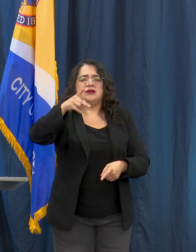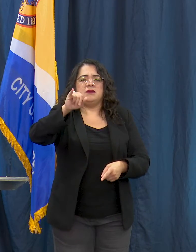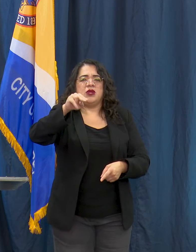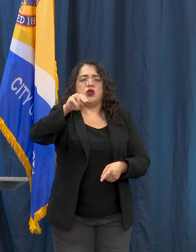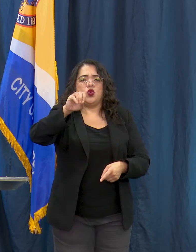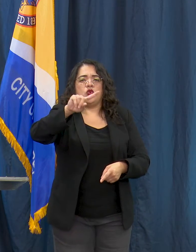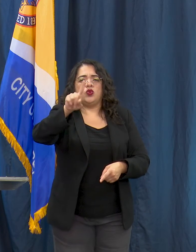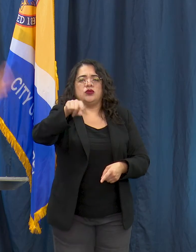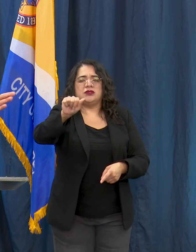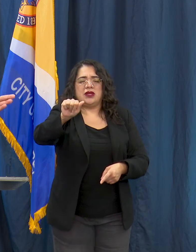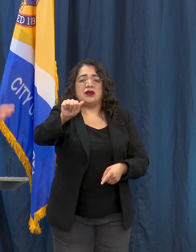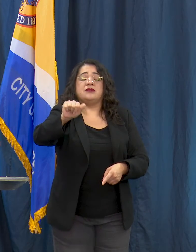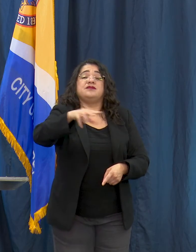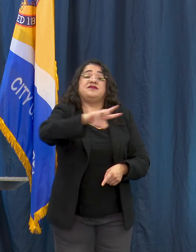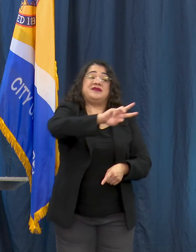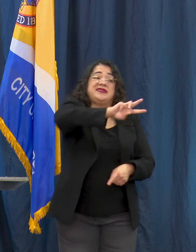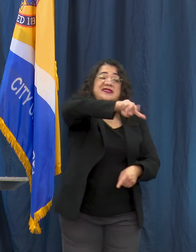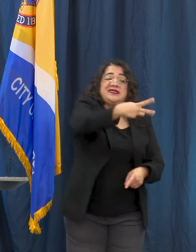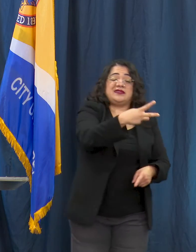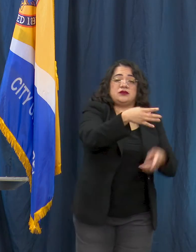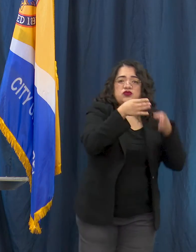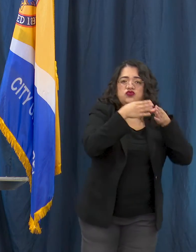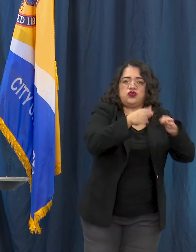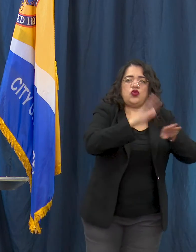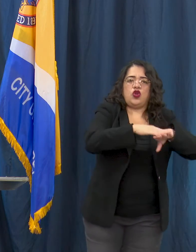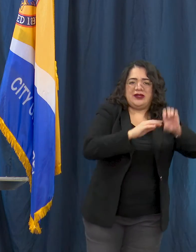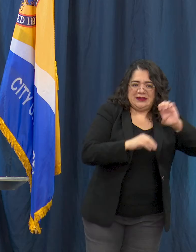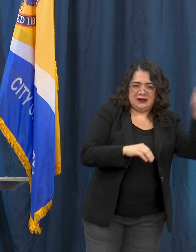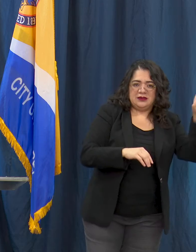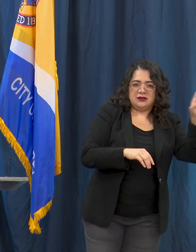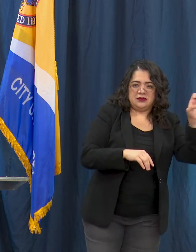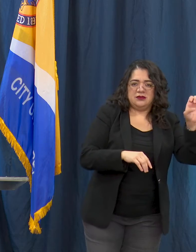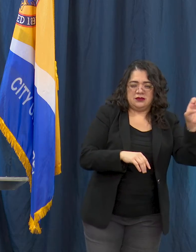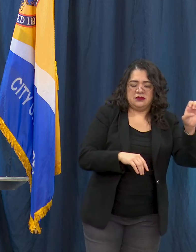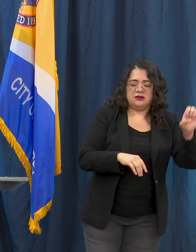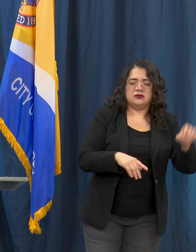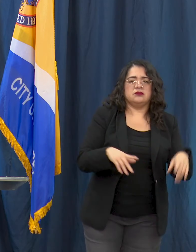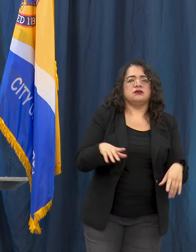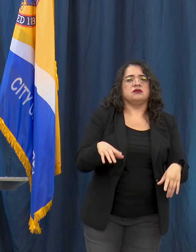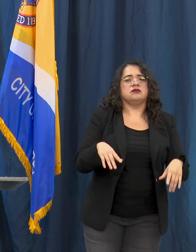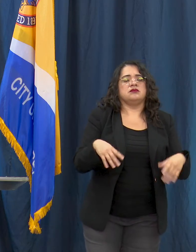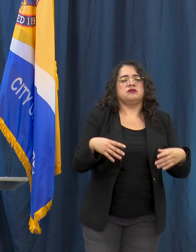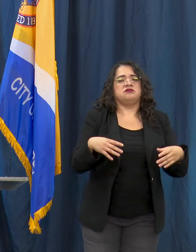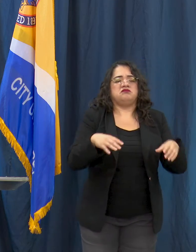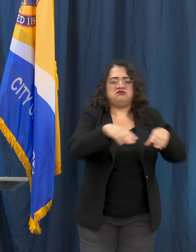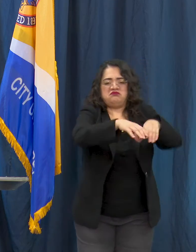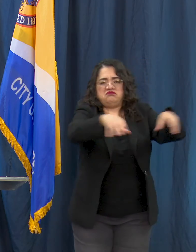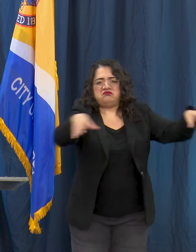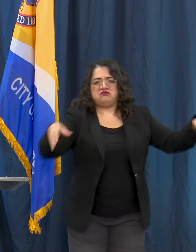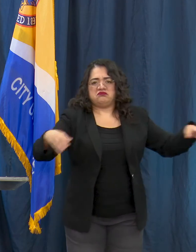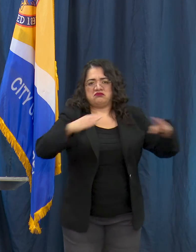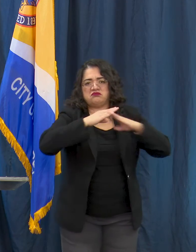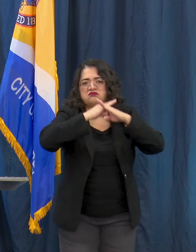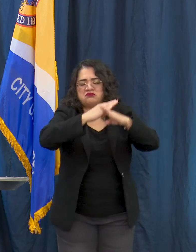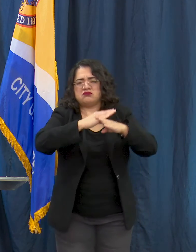on 2nd street, on the on the east side. Barricades were put up because